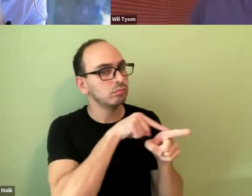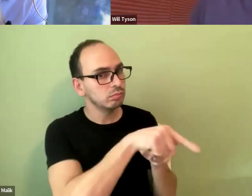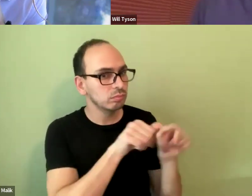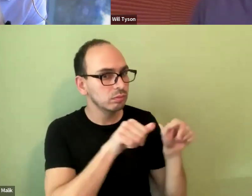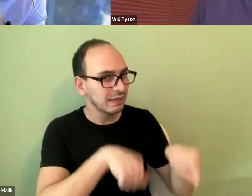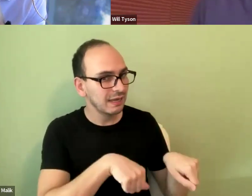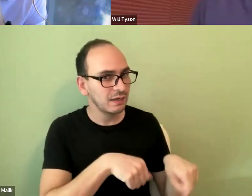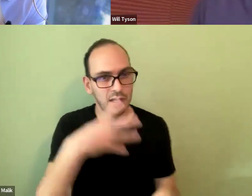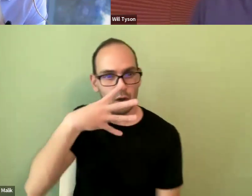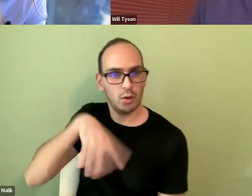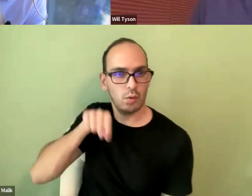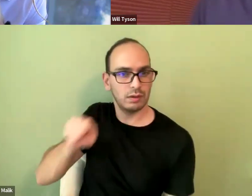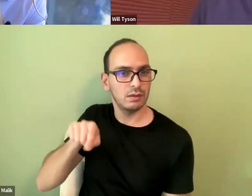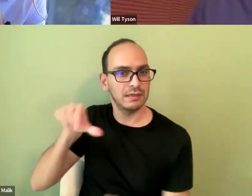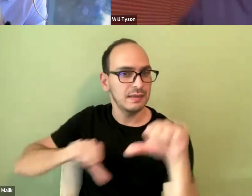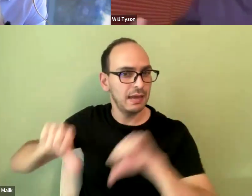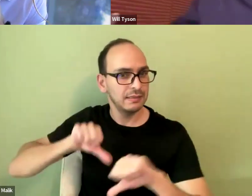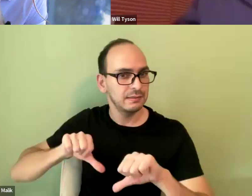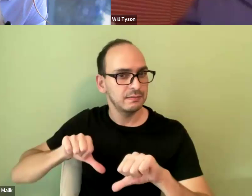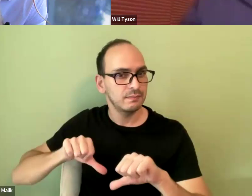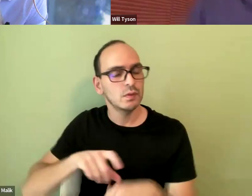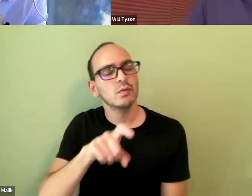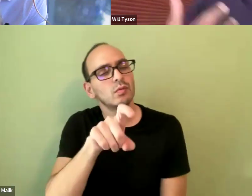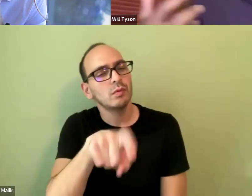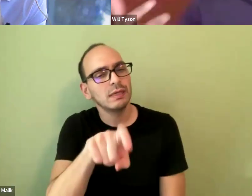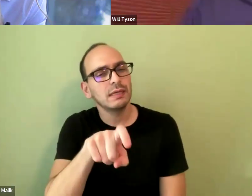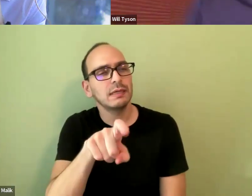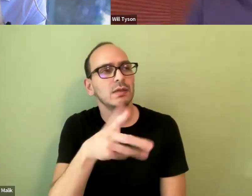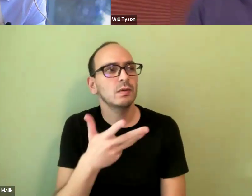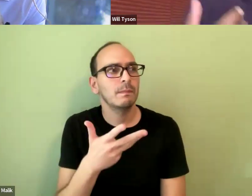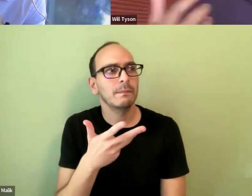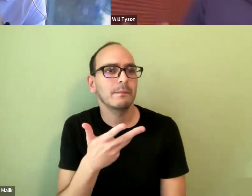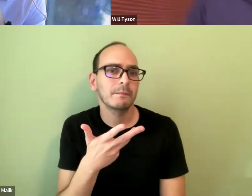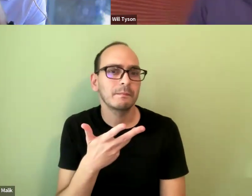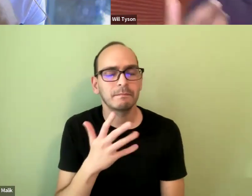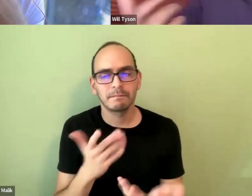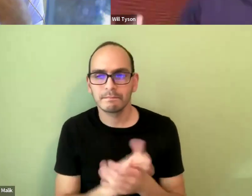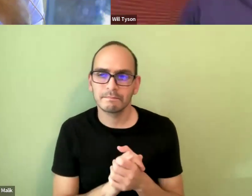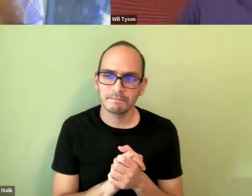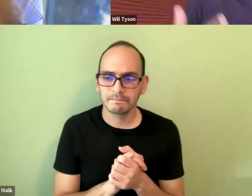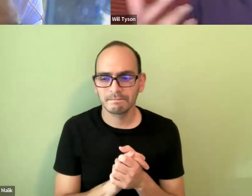And so we need to kind of fill those perhaps gaps in